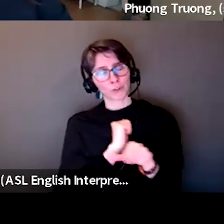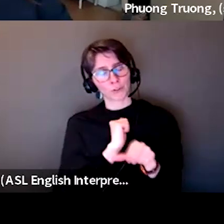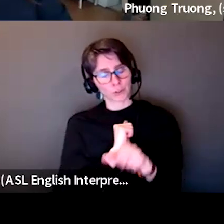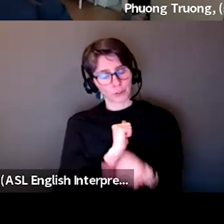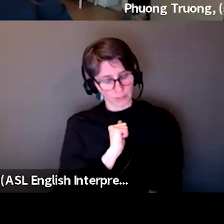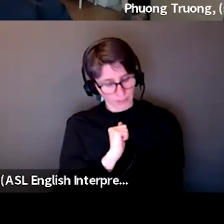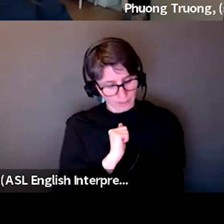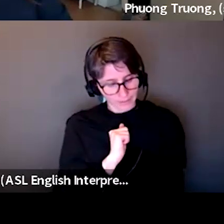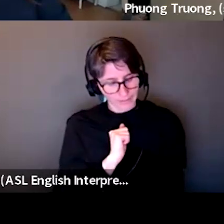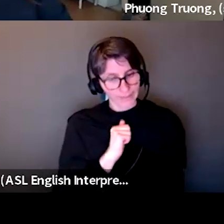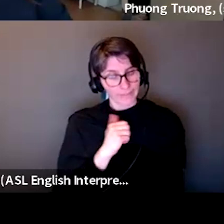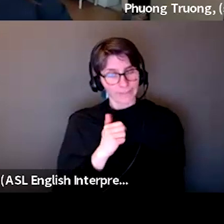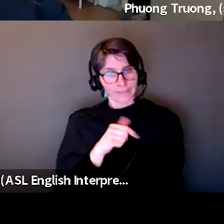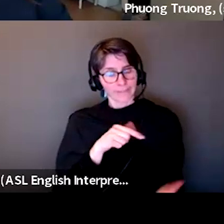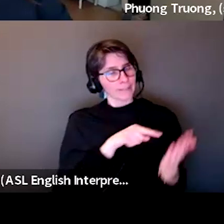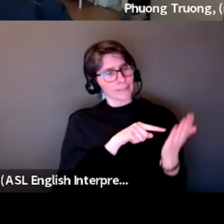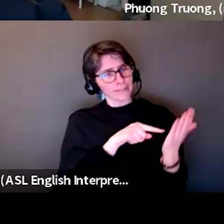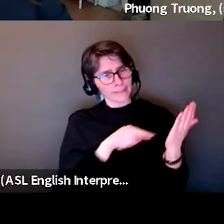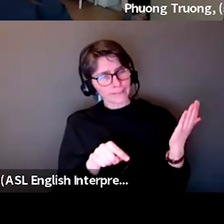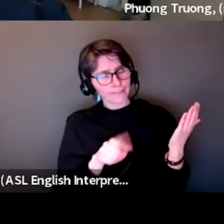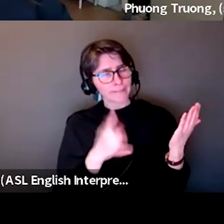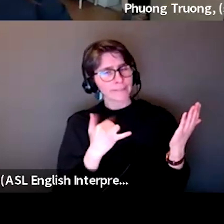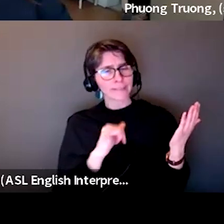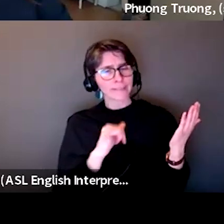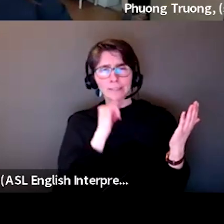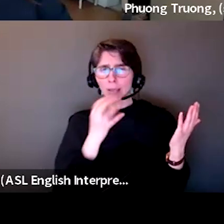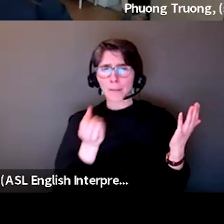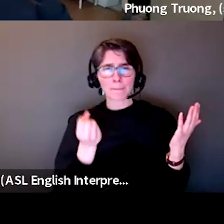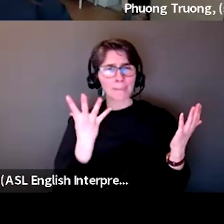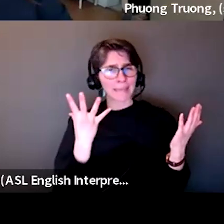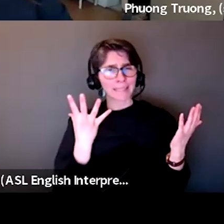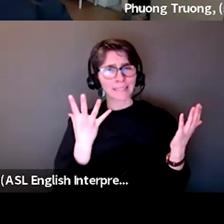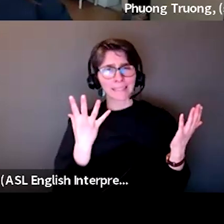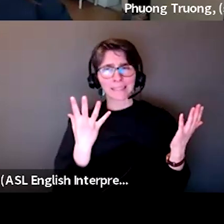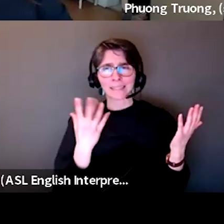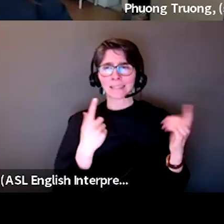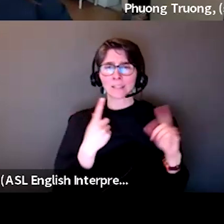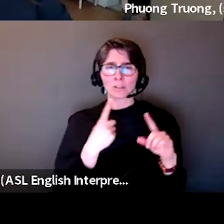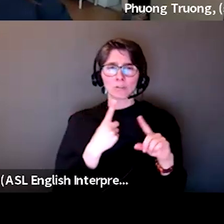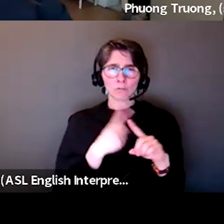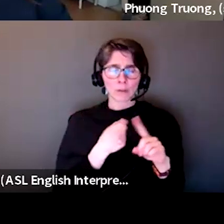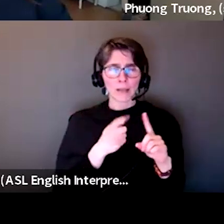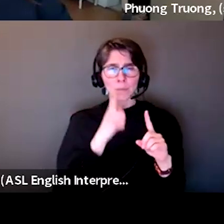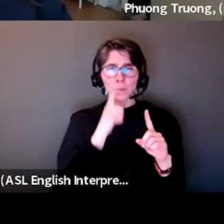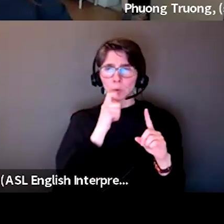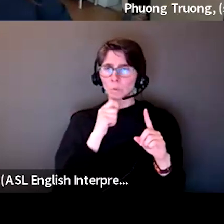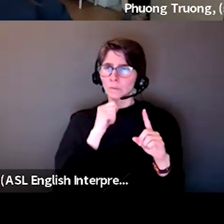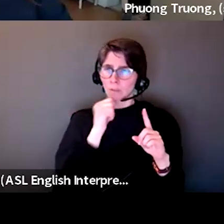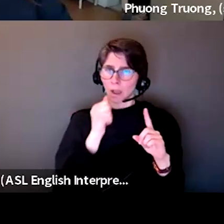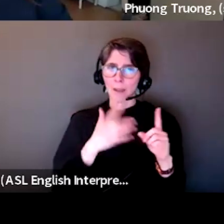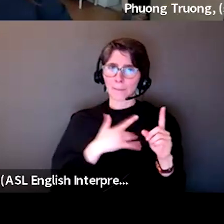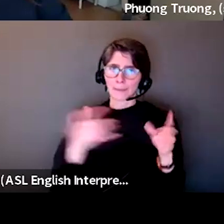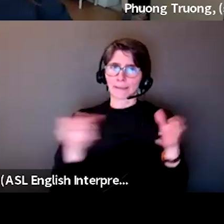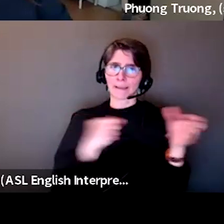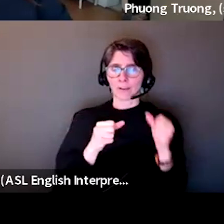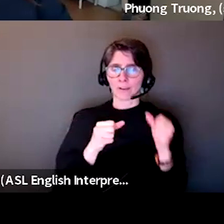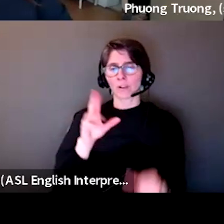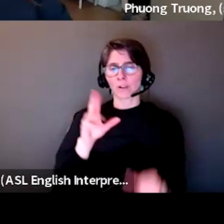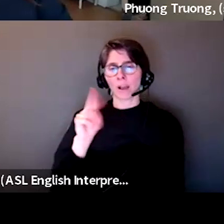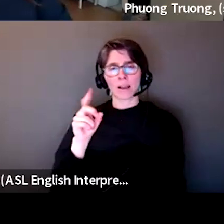a lot of people from underrepresented categories. Don: Great. Thank you,